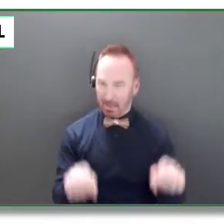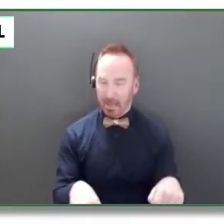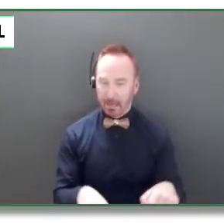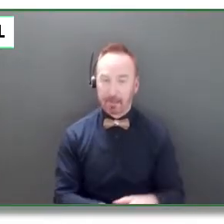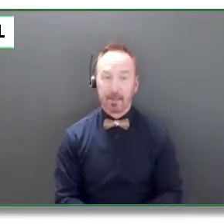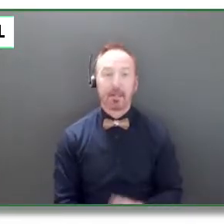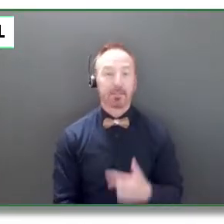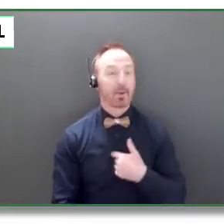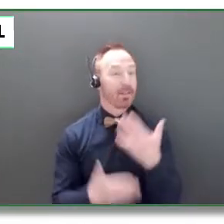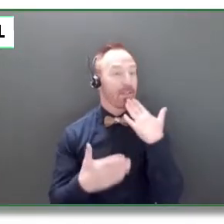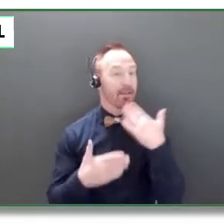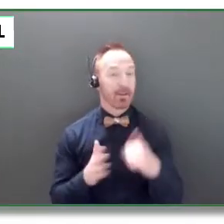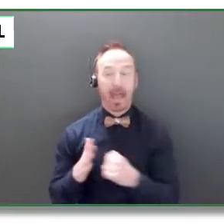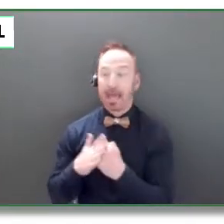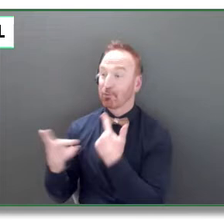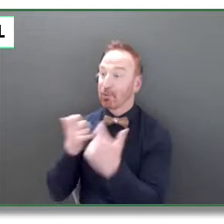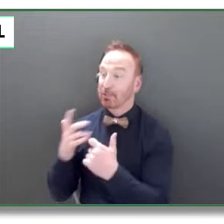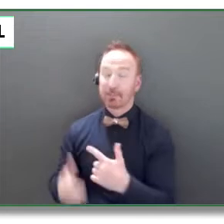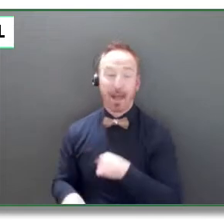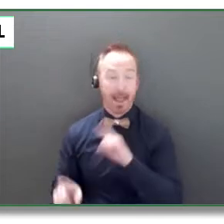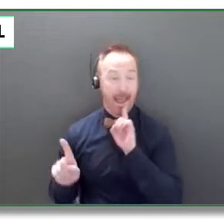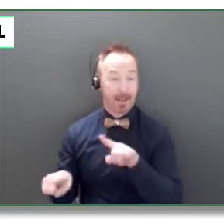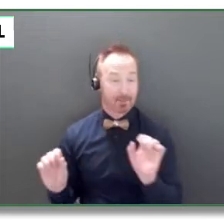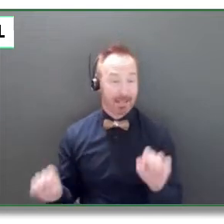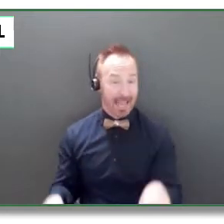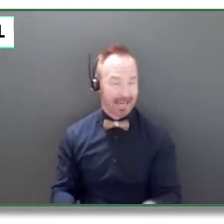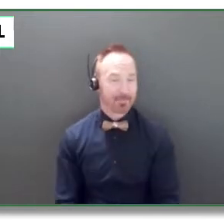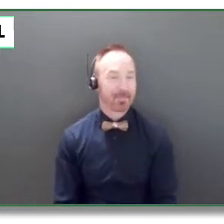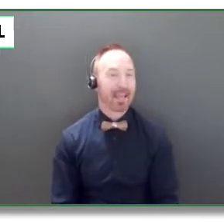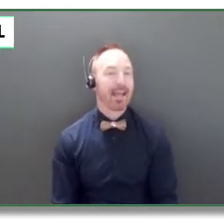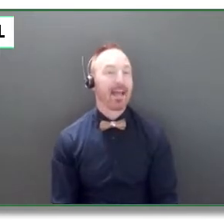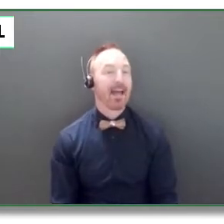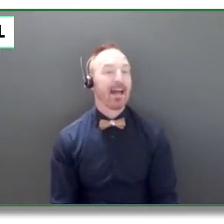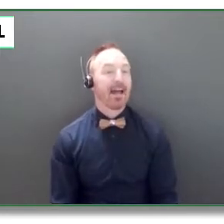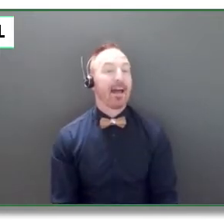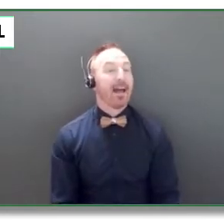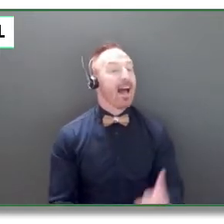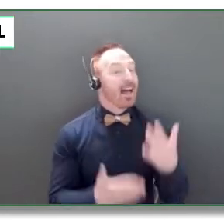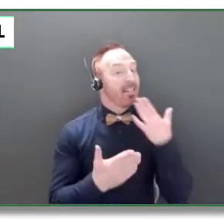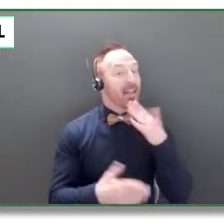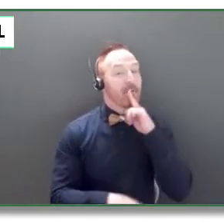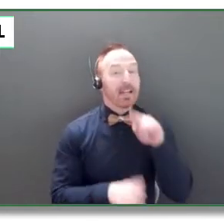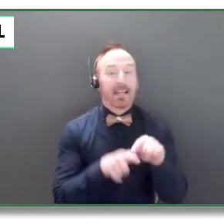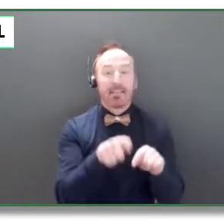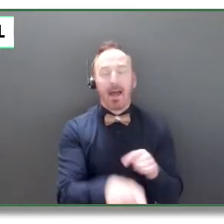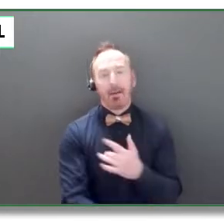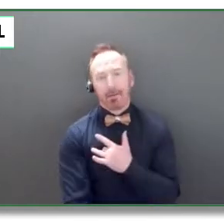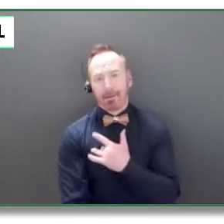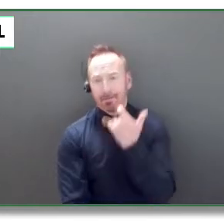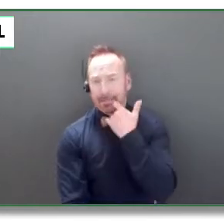answer any questions. Thank you Janice. I thought that was a fabulous sentiment at the end. Um